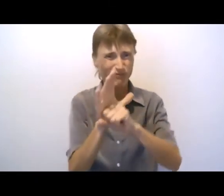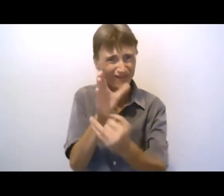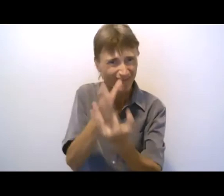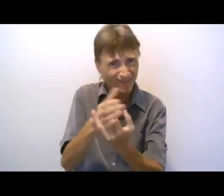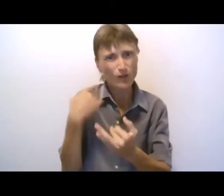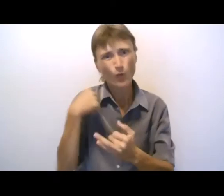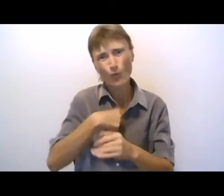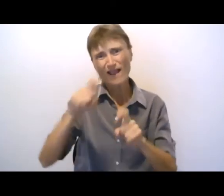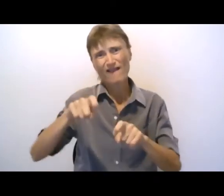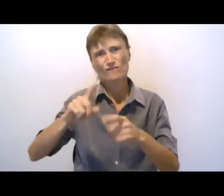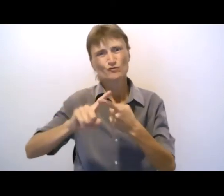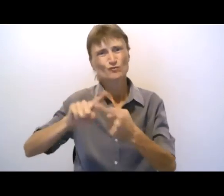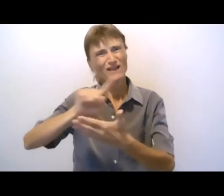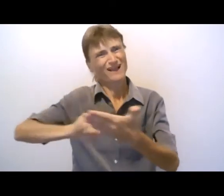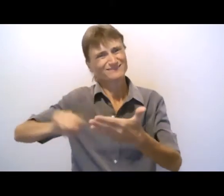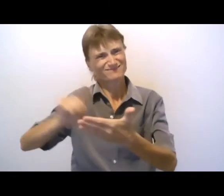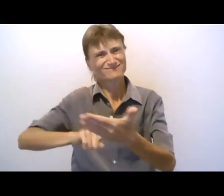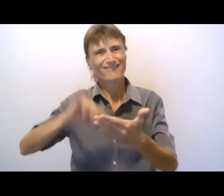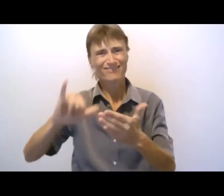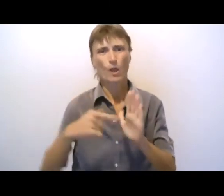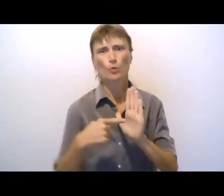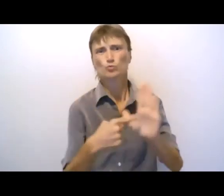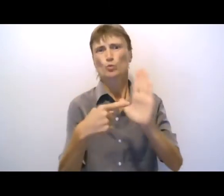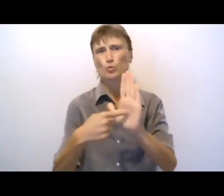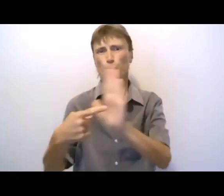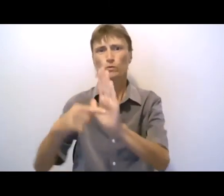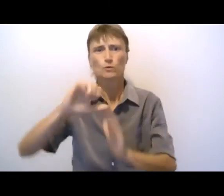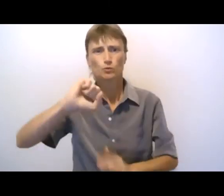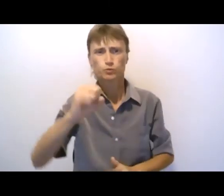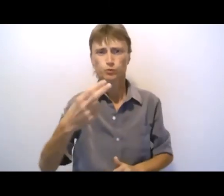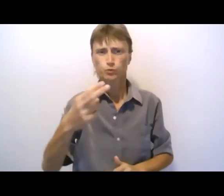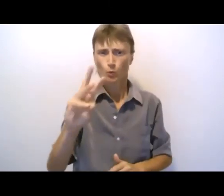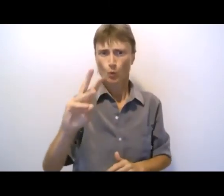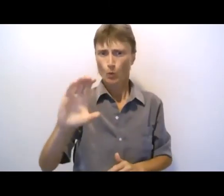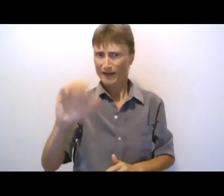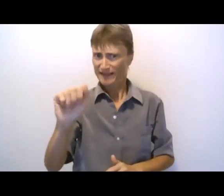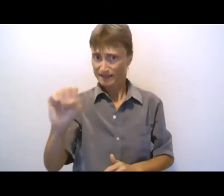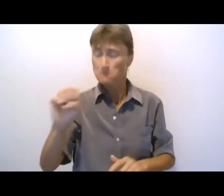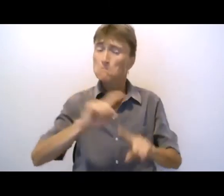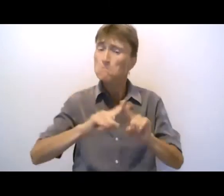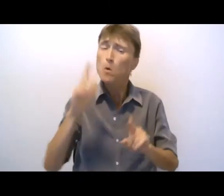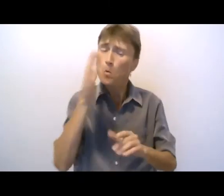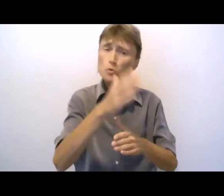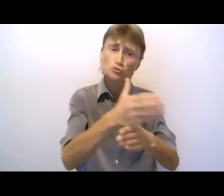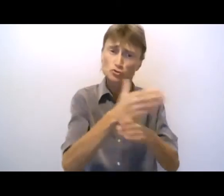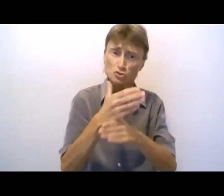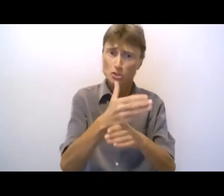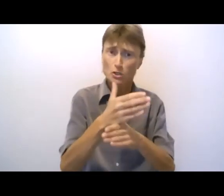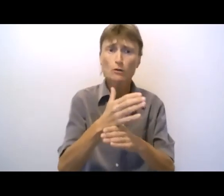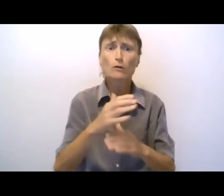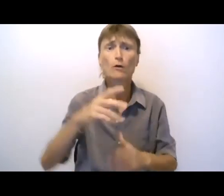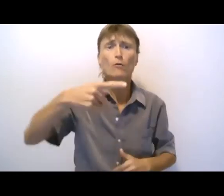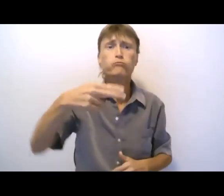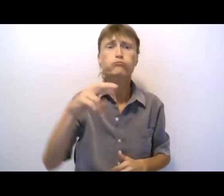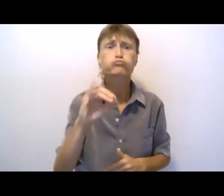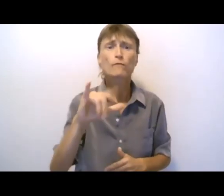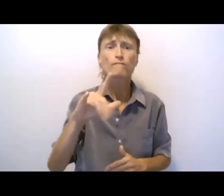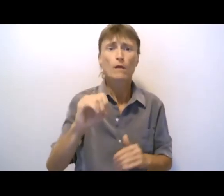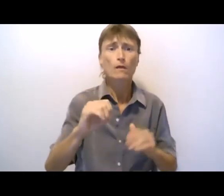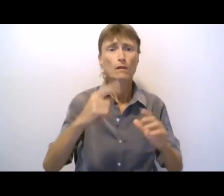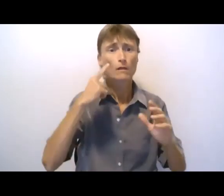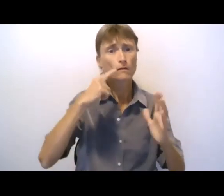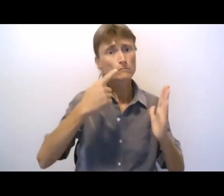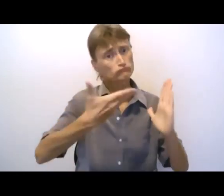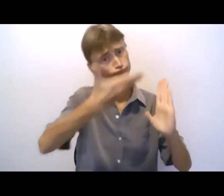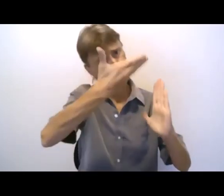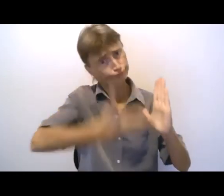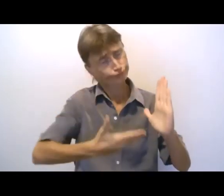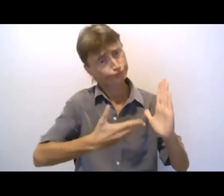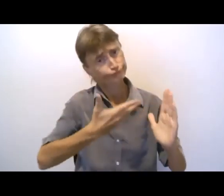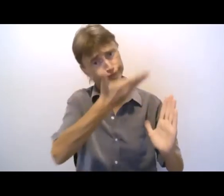featuring the work, or sorry the profiles of five different artists, Indigenous artists